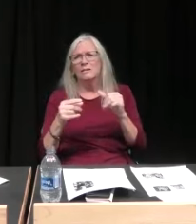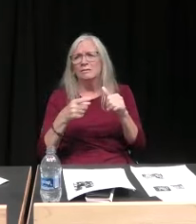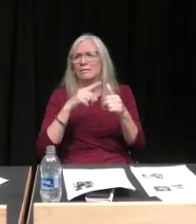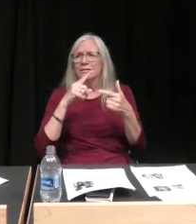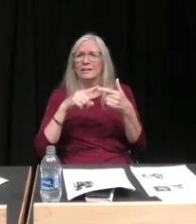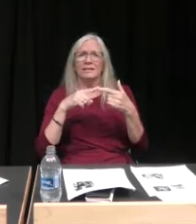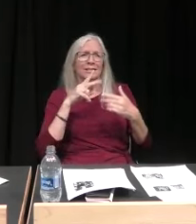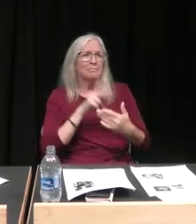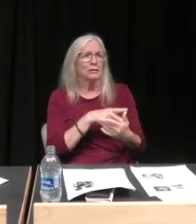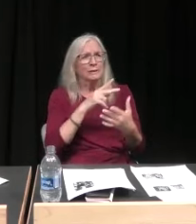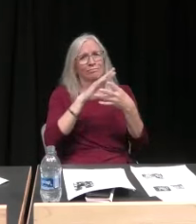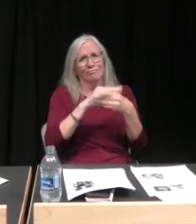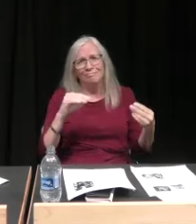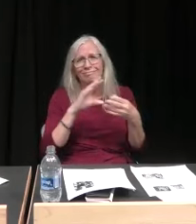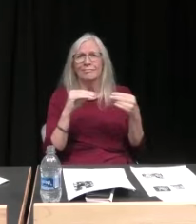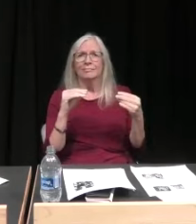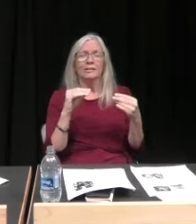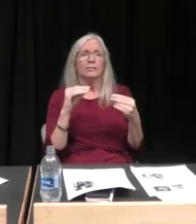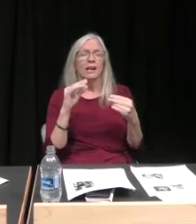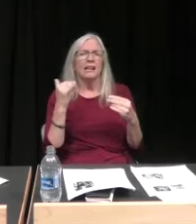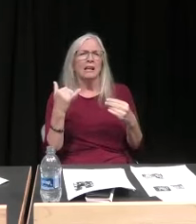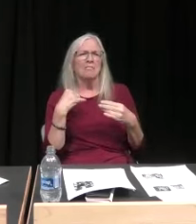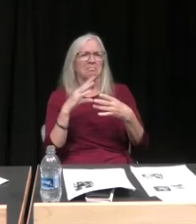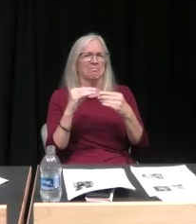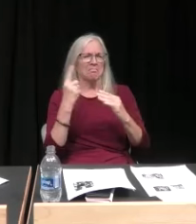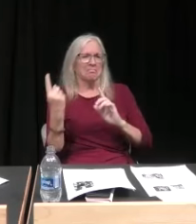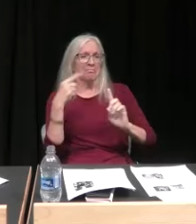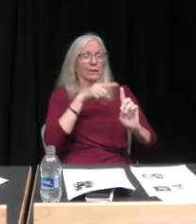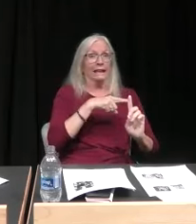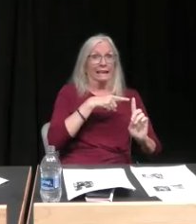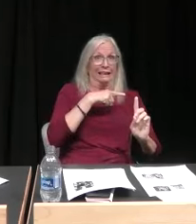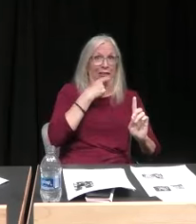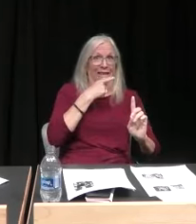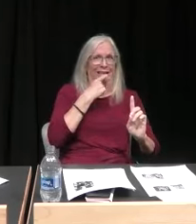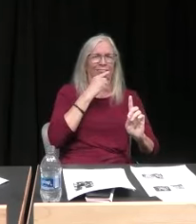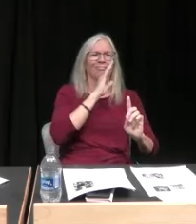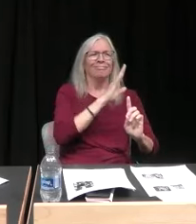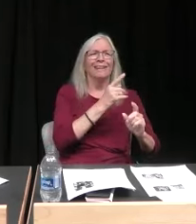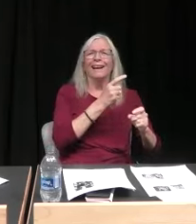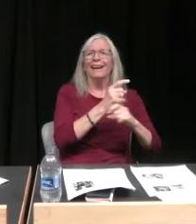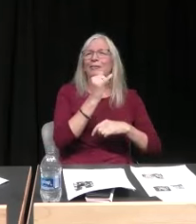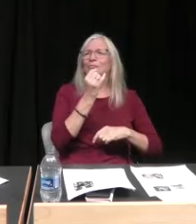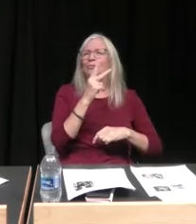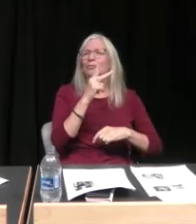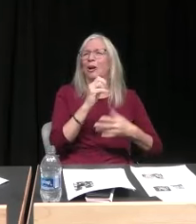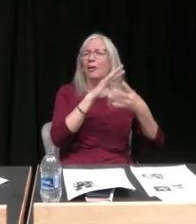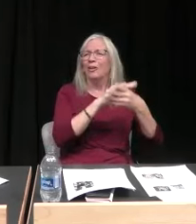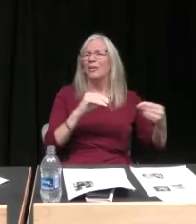storytelling where we value the the sharing of our Arts through our language and when we think